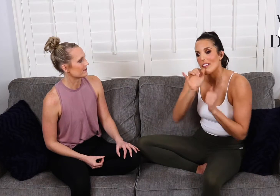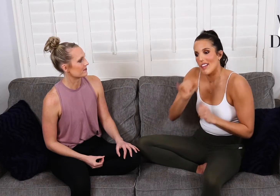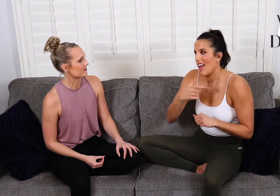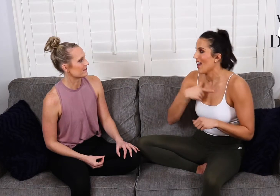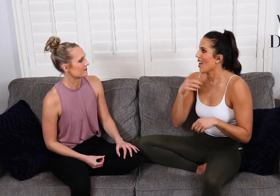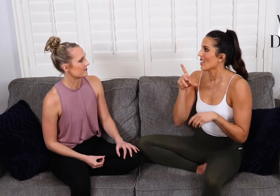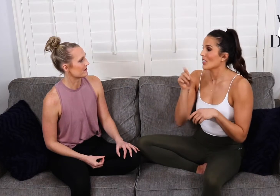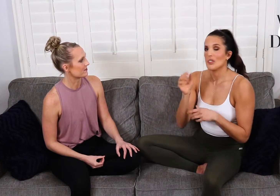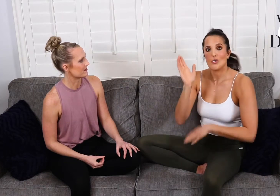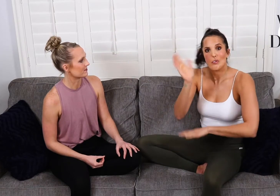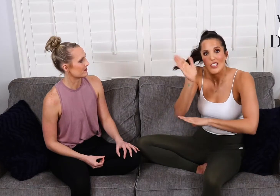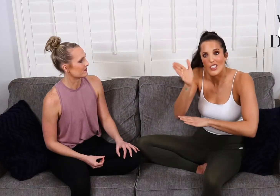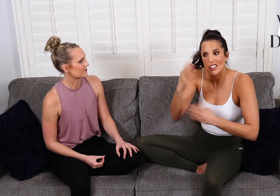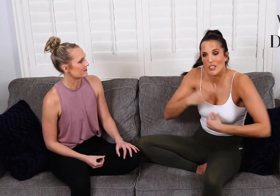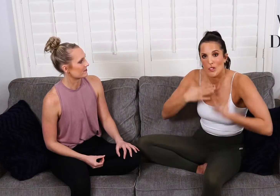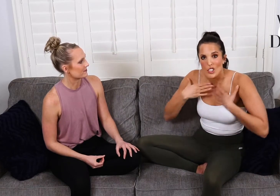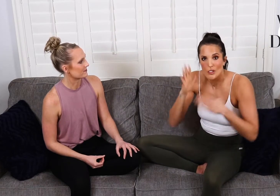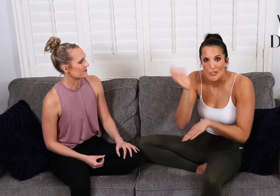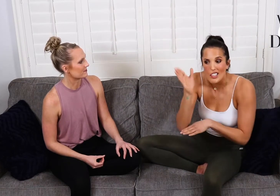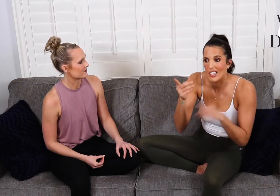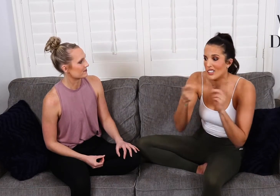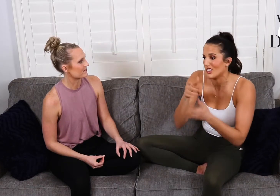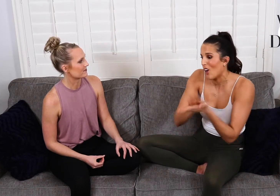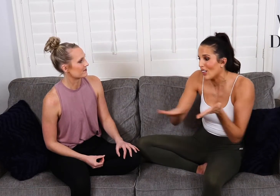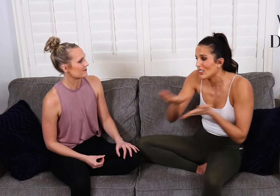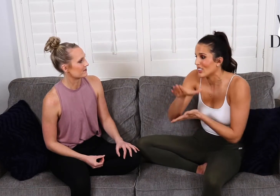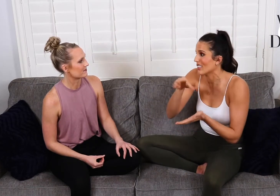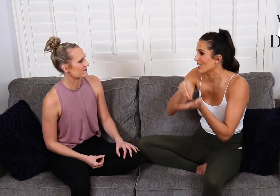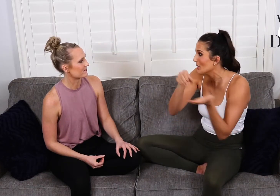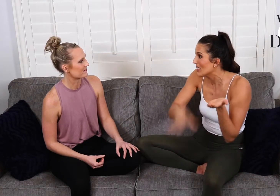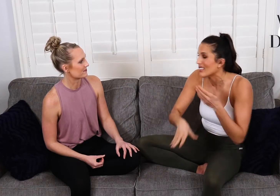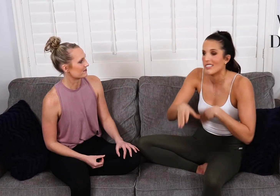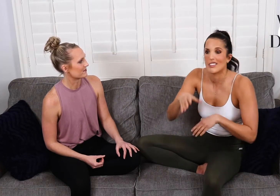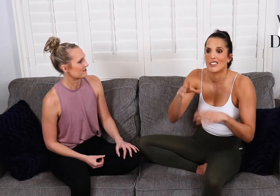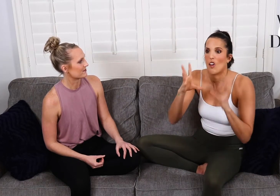And with that being said, I do presentations inspirational speaking, talking to college